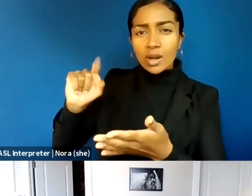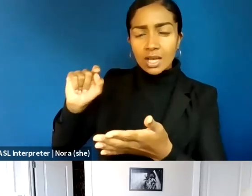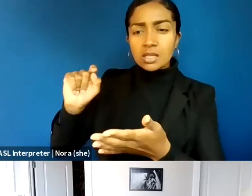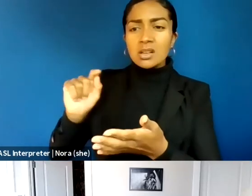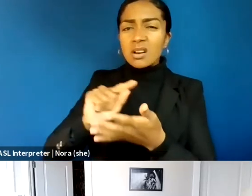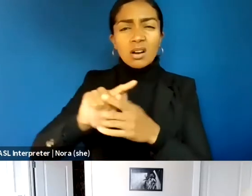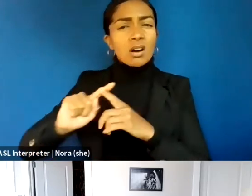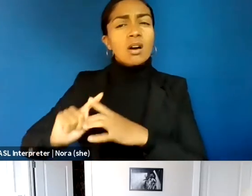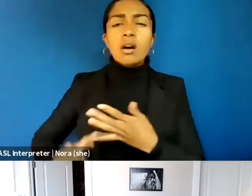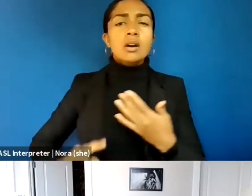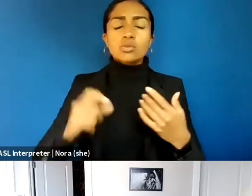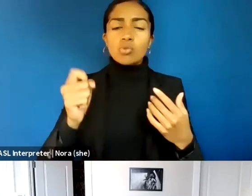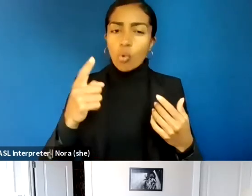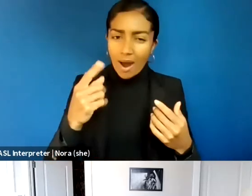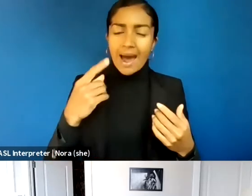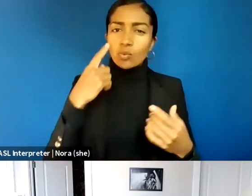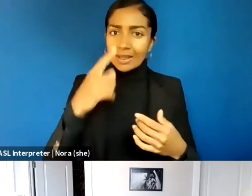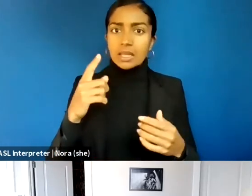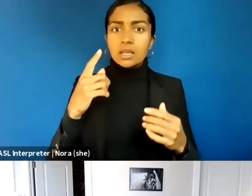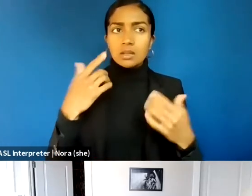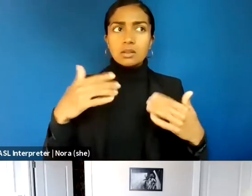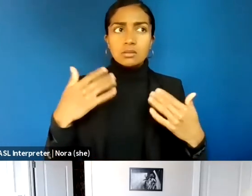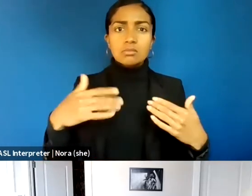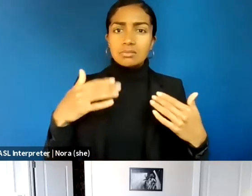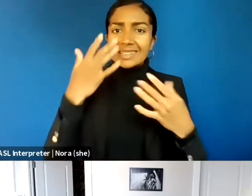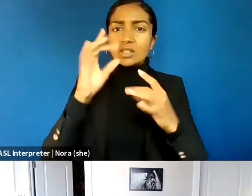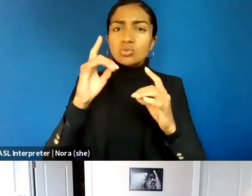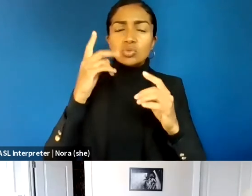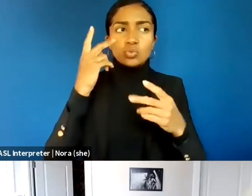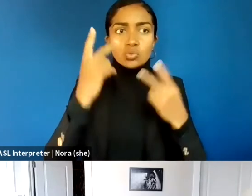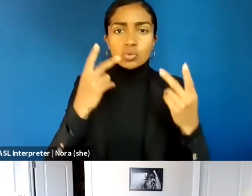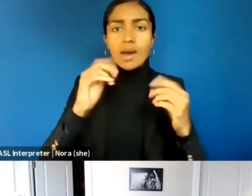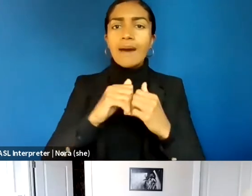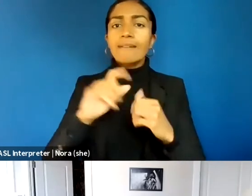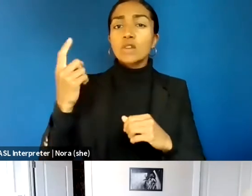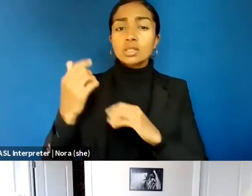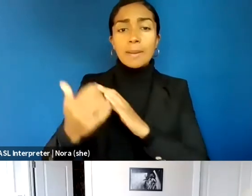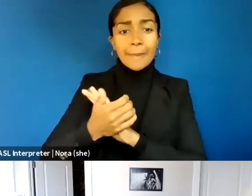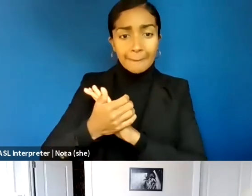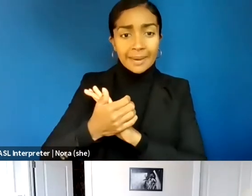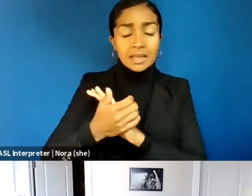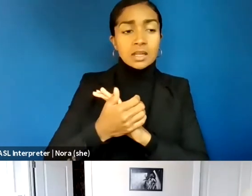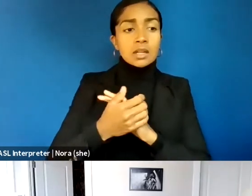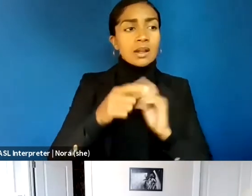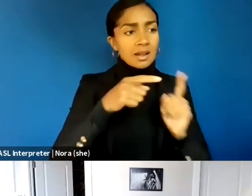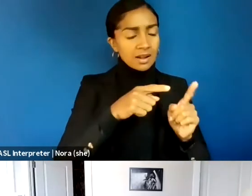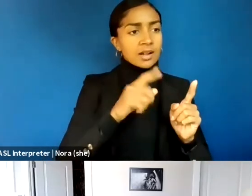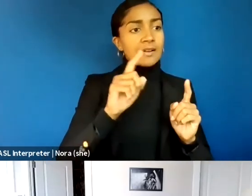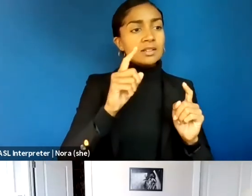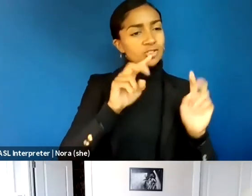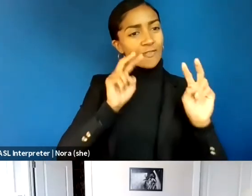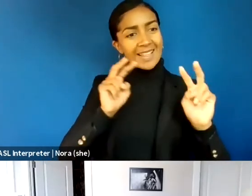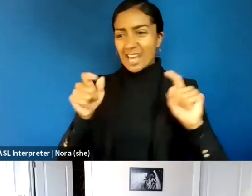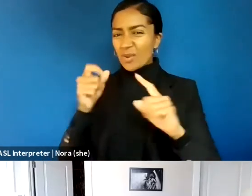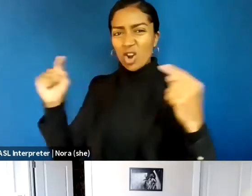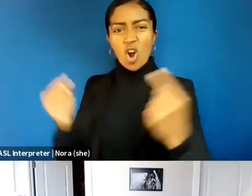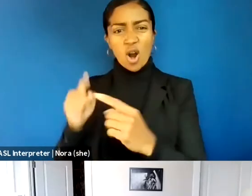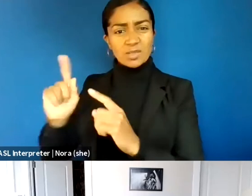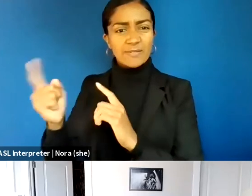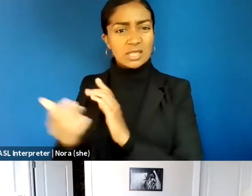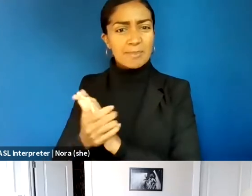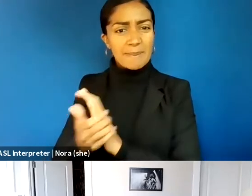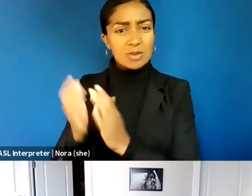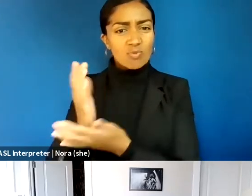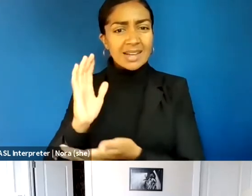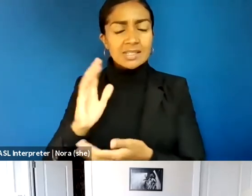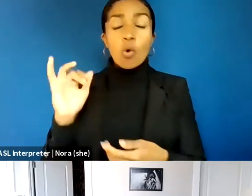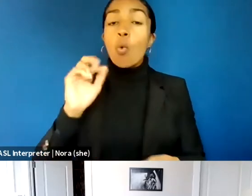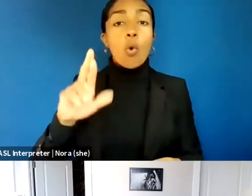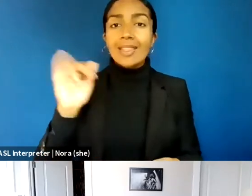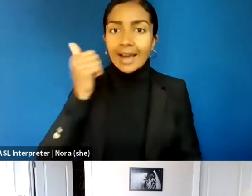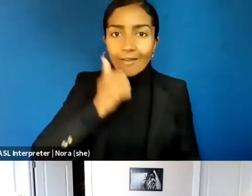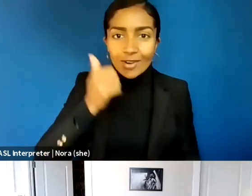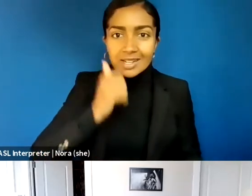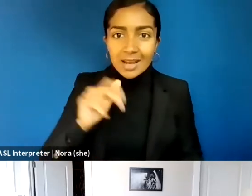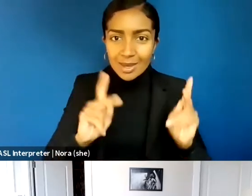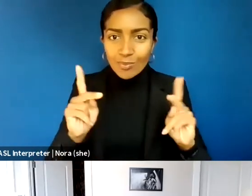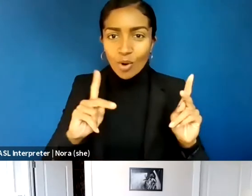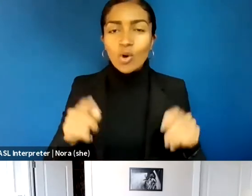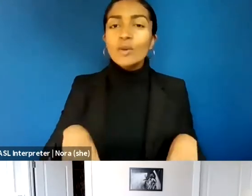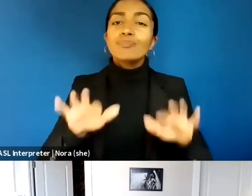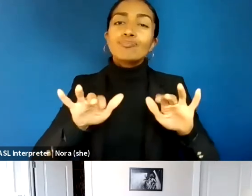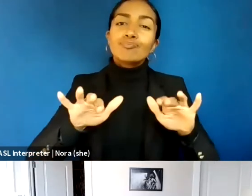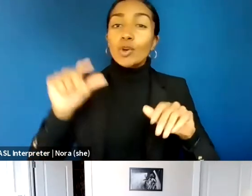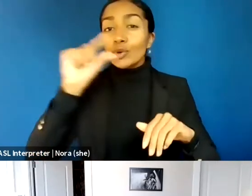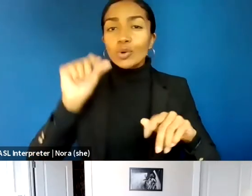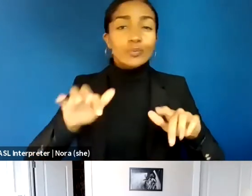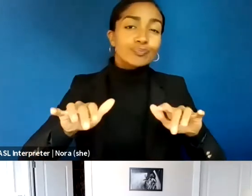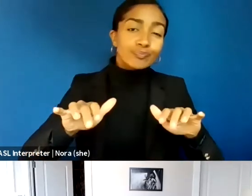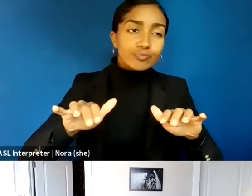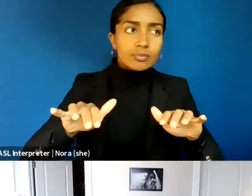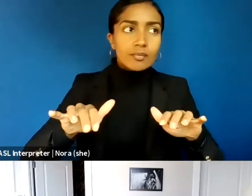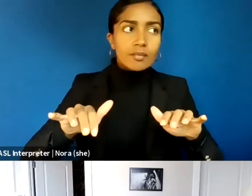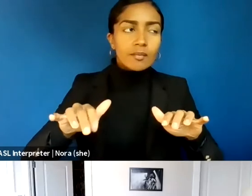And so I just have developed this interest around the ways in which surveillance harms First Amendment rights or even like everyday people, like if you're Googling something, like everyone has that moment where they're like, oh, I wonder if I'm on a watch list now because I just Googled this. And so I'm just interested